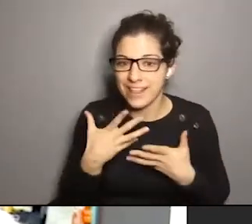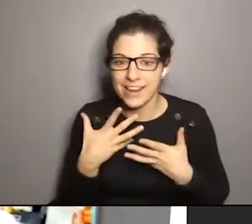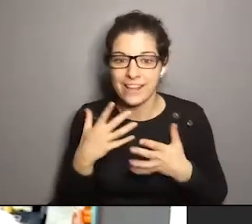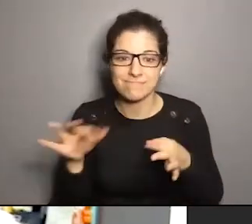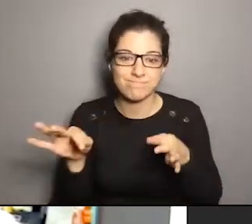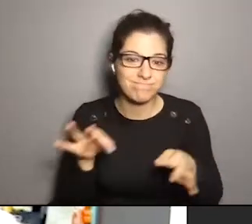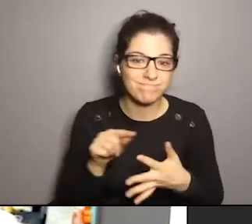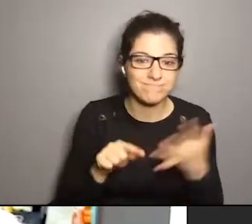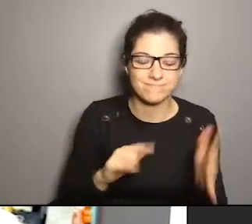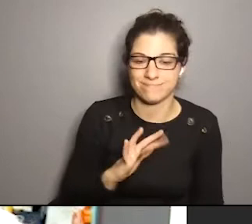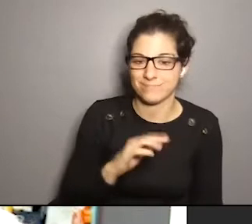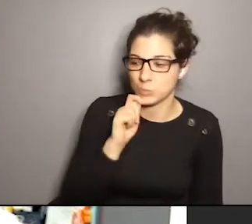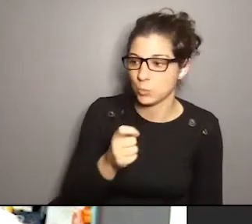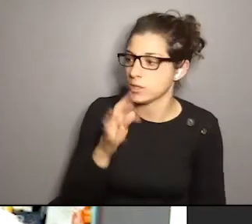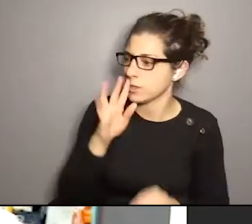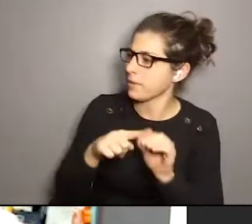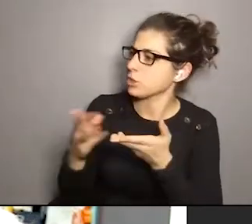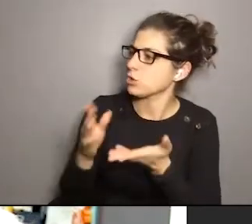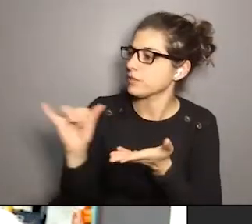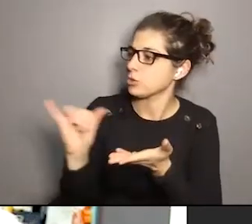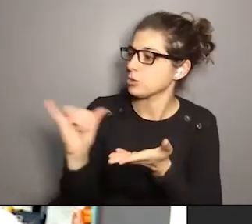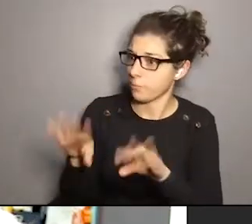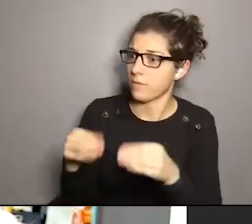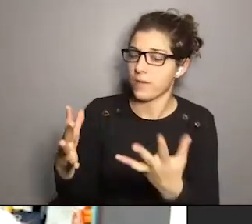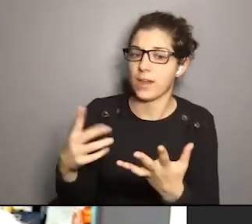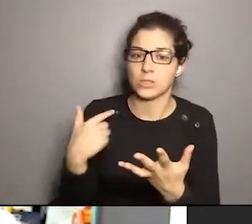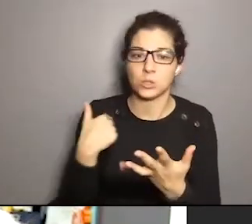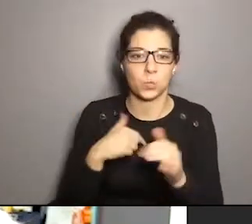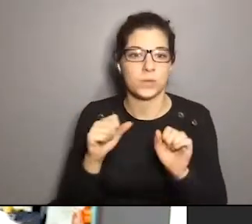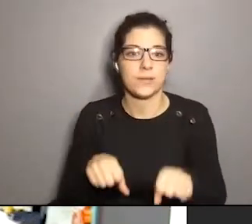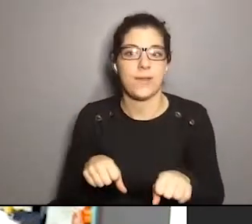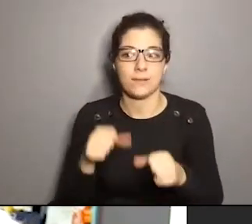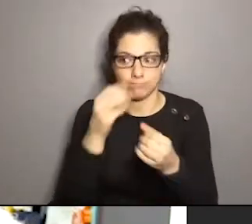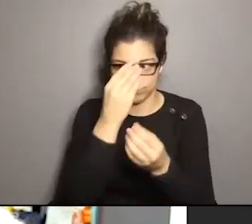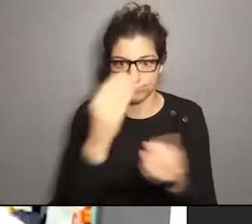and talk about the services that are provided so we can get the information out for you.